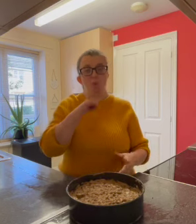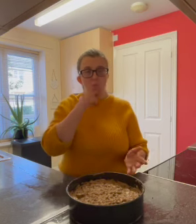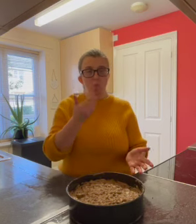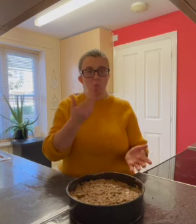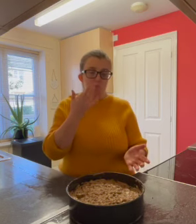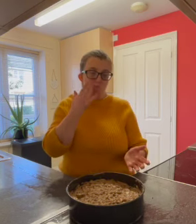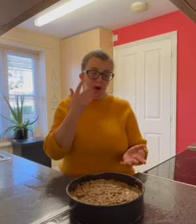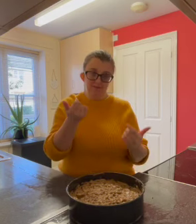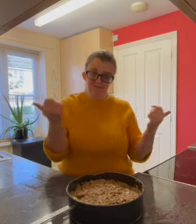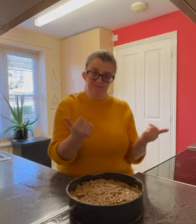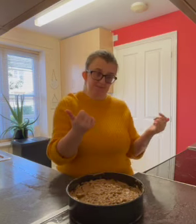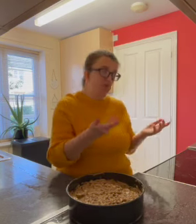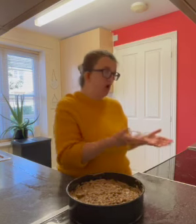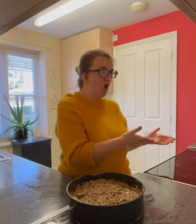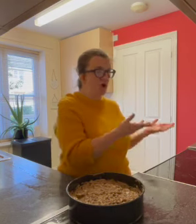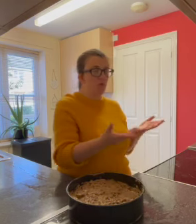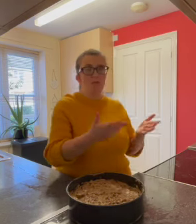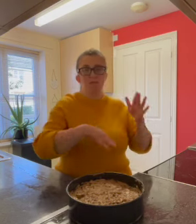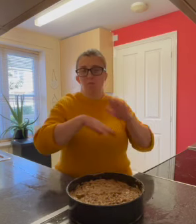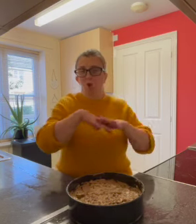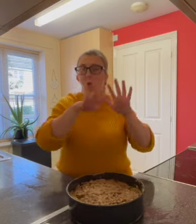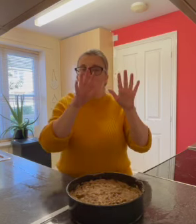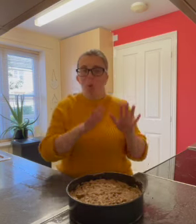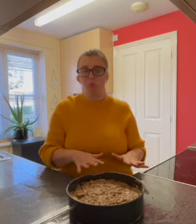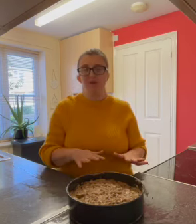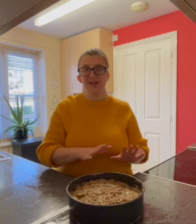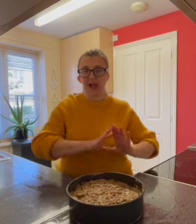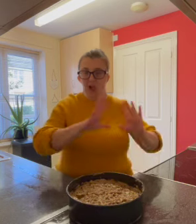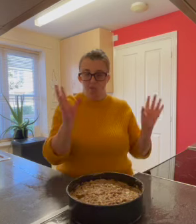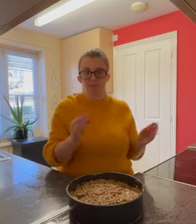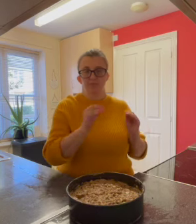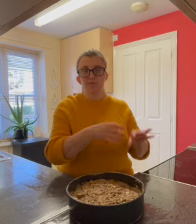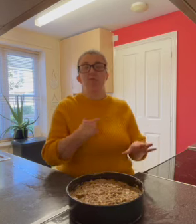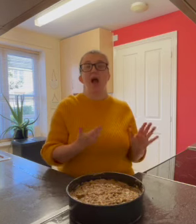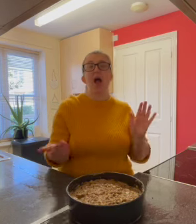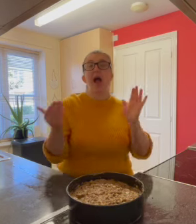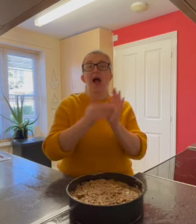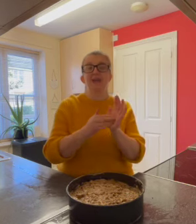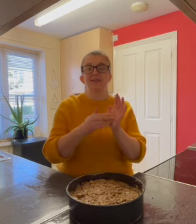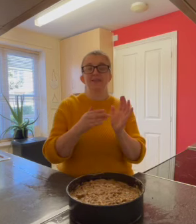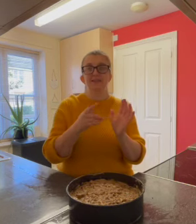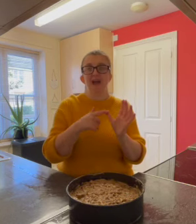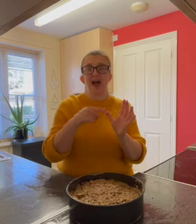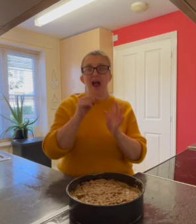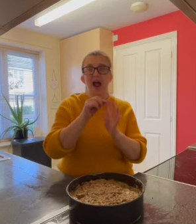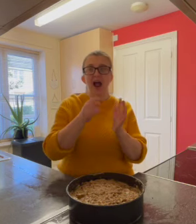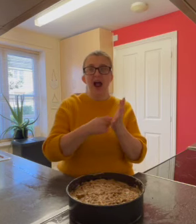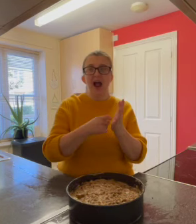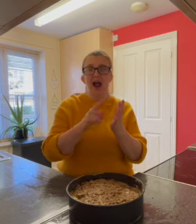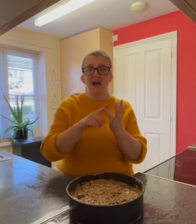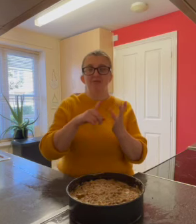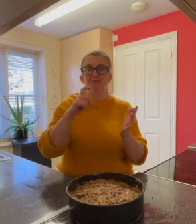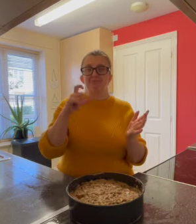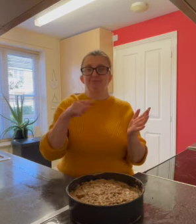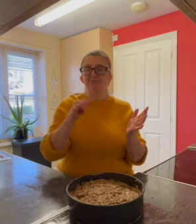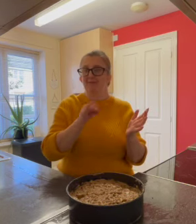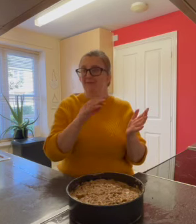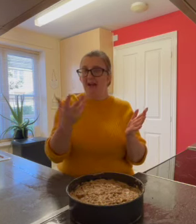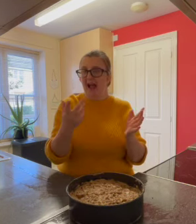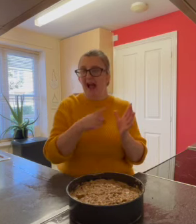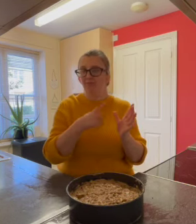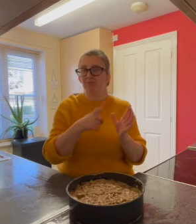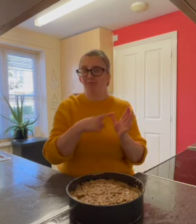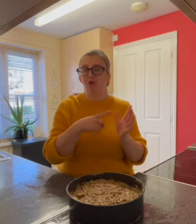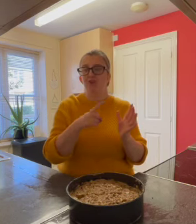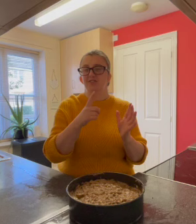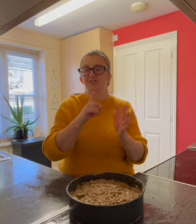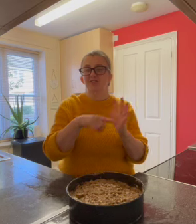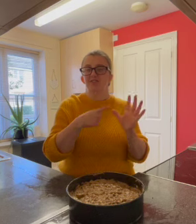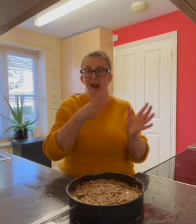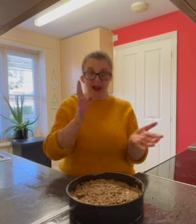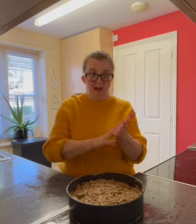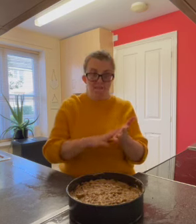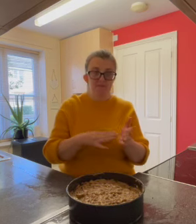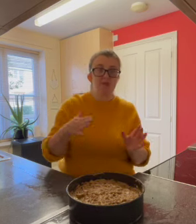So when it is cooked and fully cooled down I will add Apricot Jam ( hope I am fingerspelling it right)